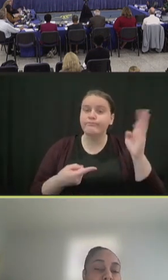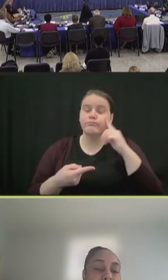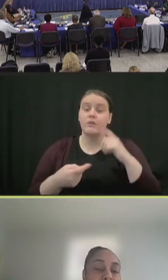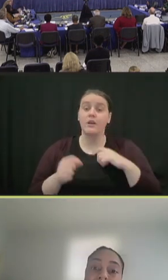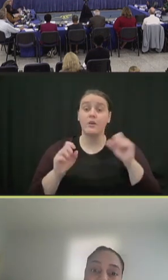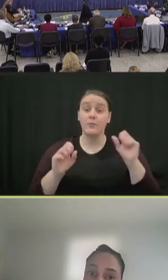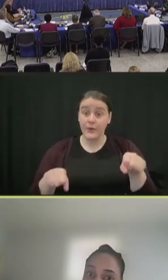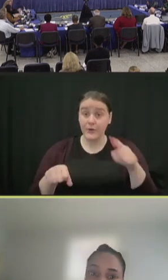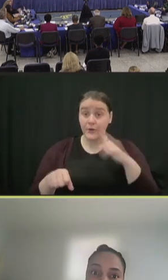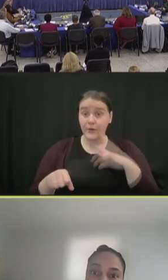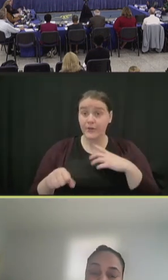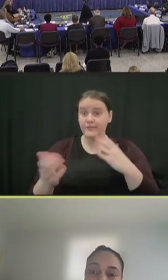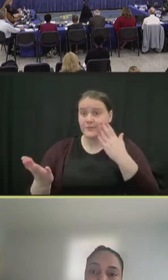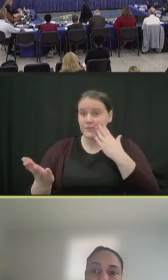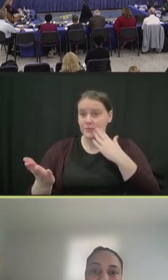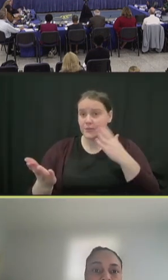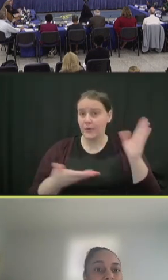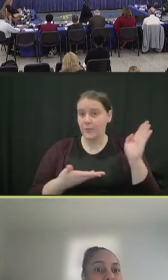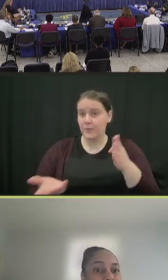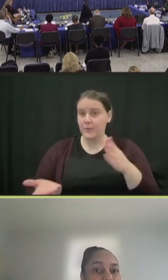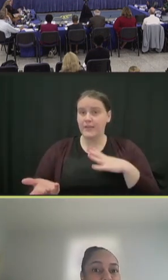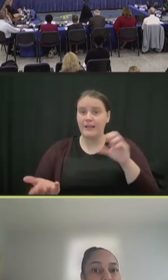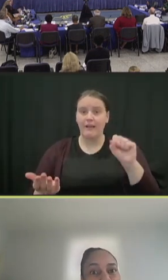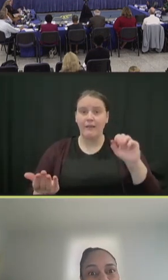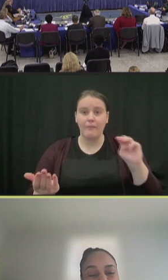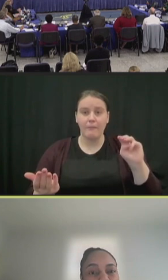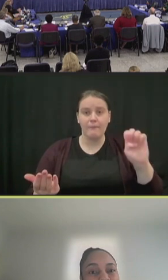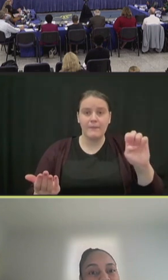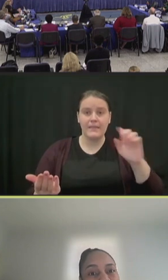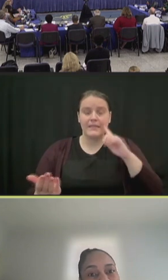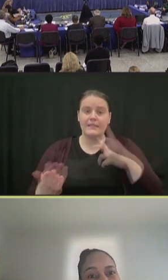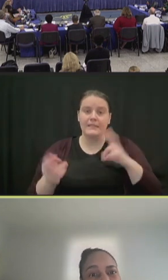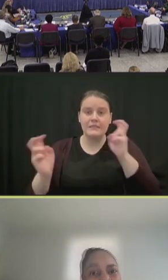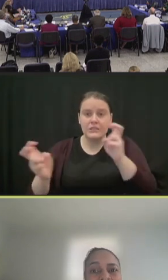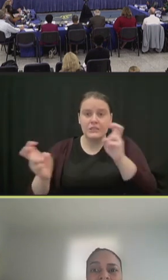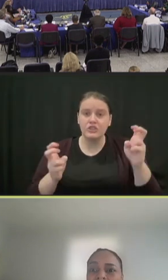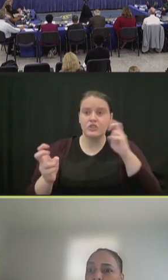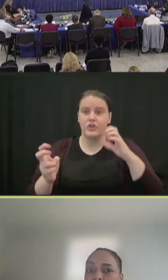you know, bring in subject matter experts from our partners over at CDC. We can